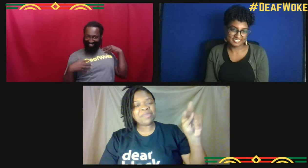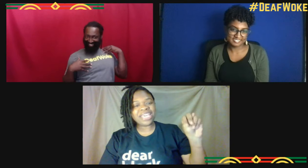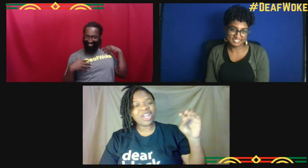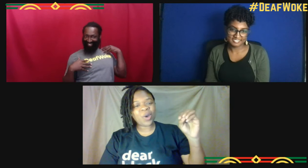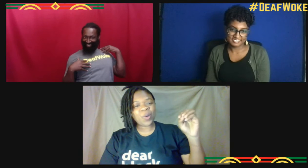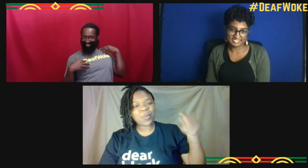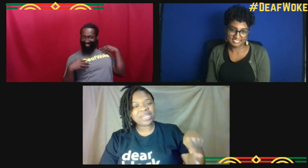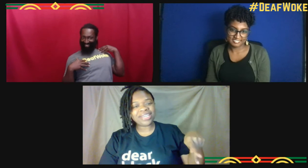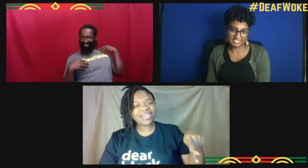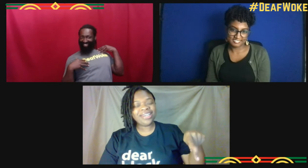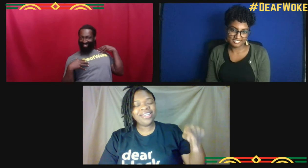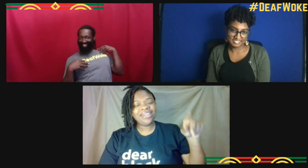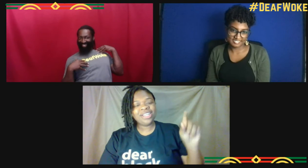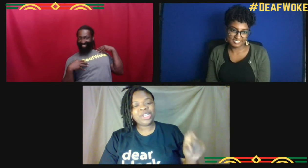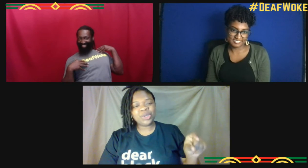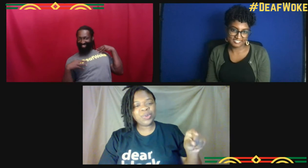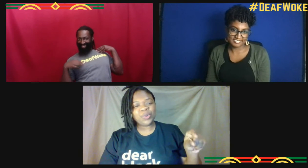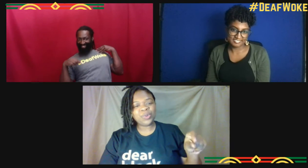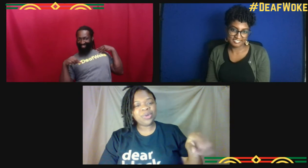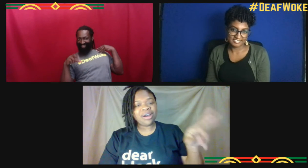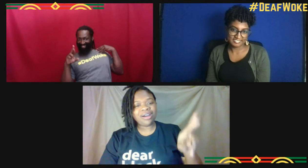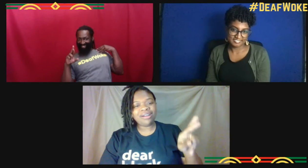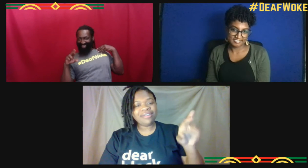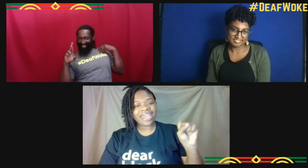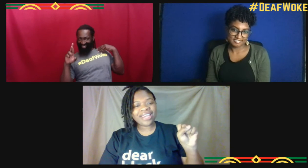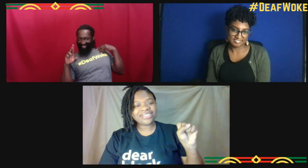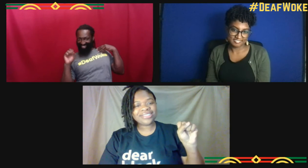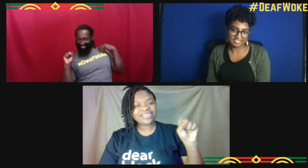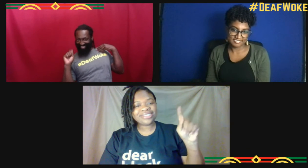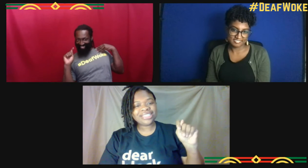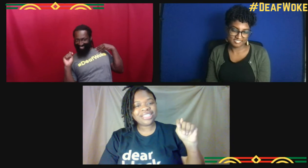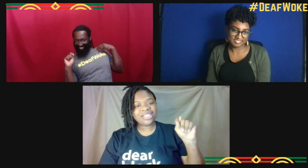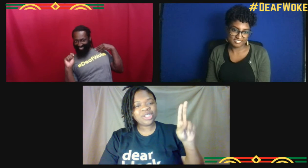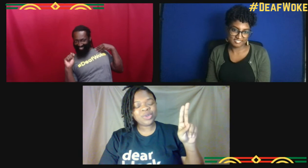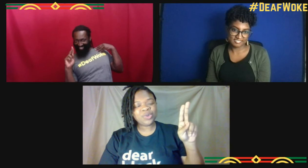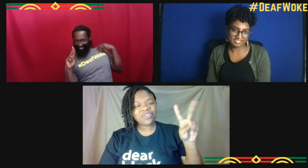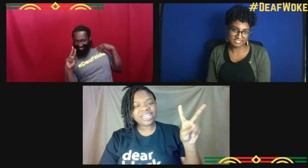J, K, L, M, N, O, P, Q, R, S, T, U, V, W, X, Y, Z